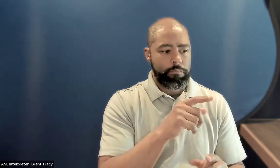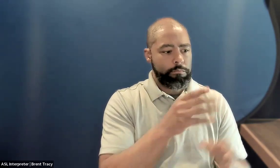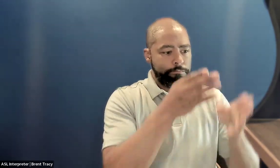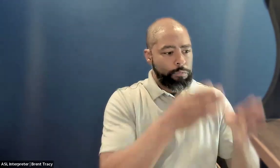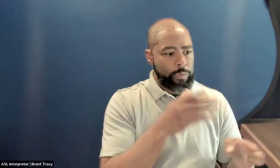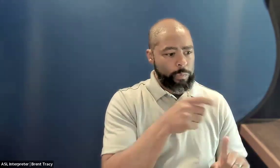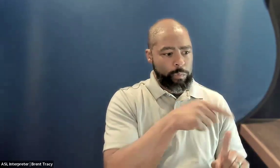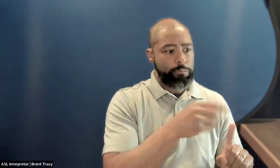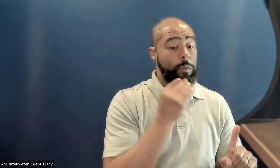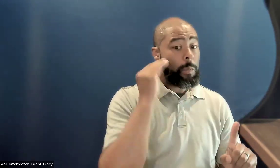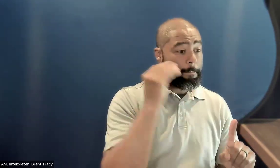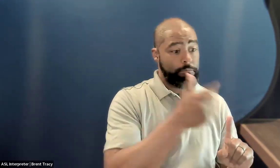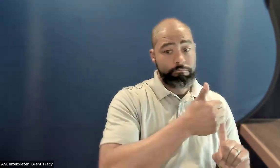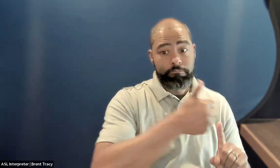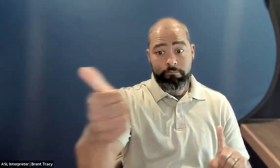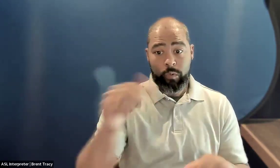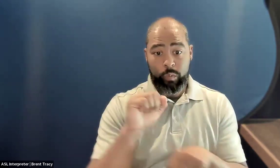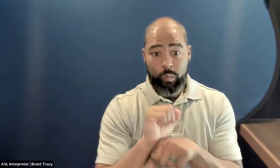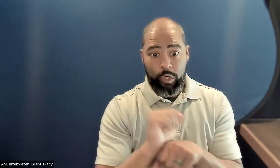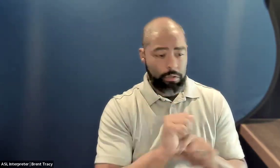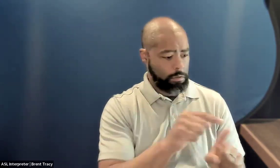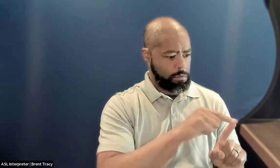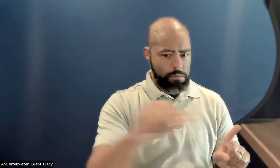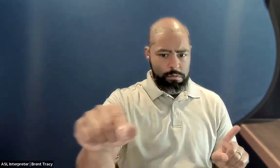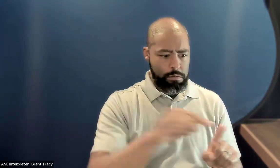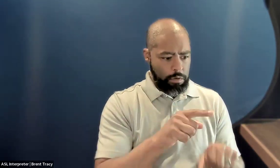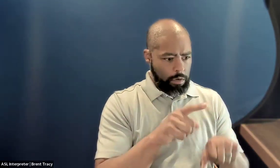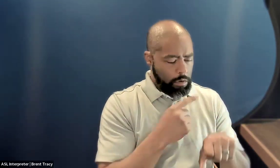We're contemplating a standard methodology based on publicly